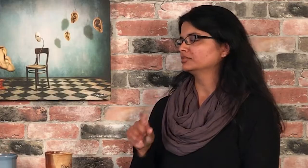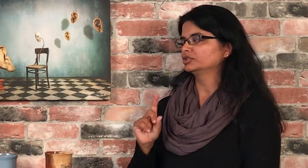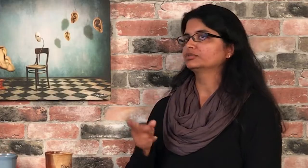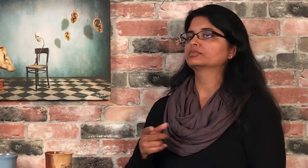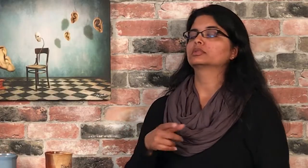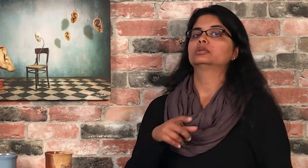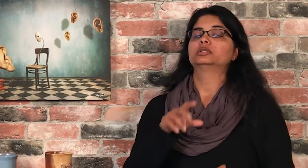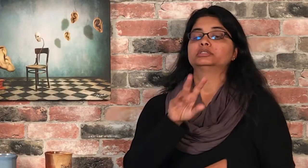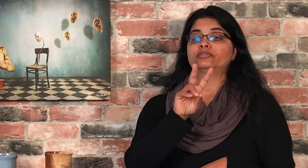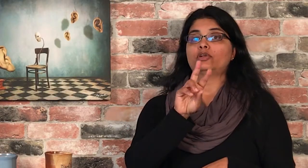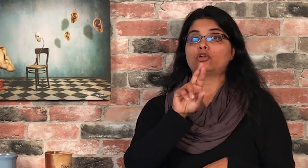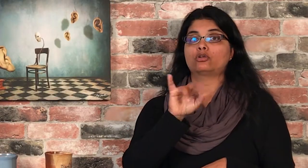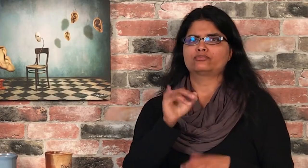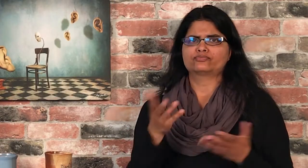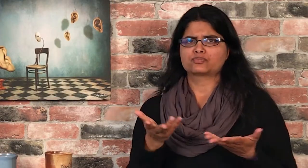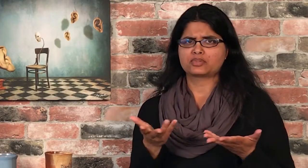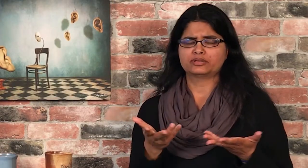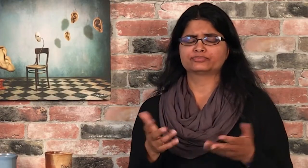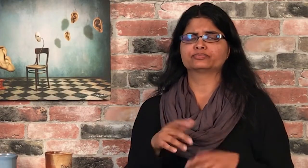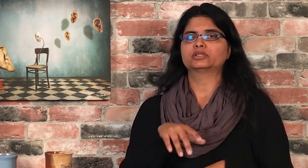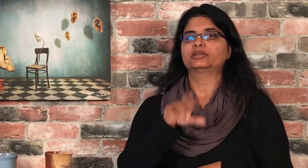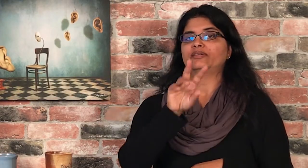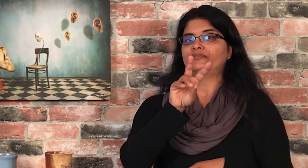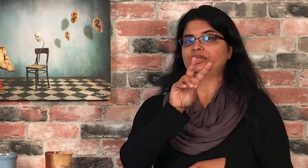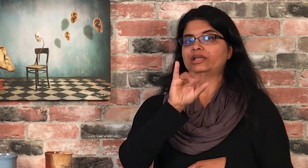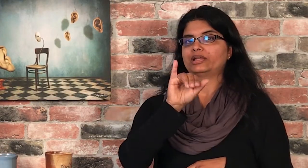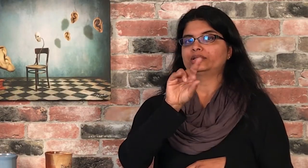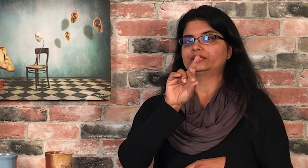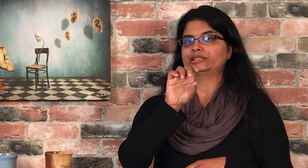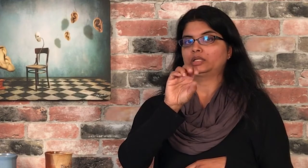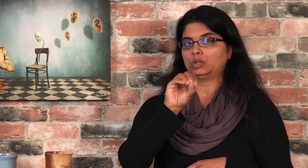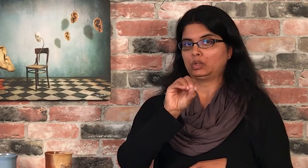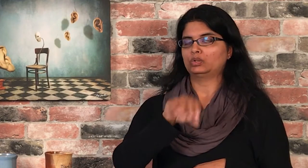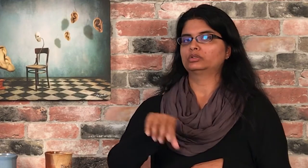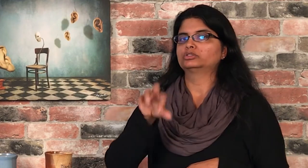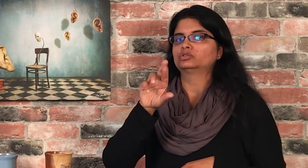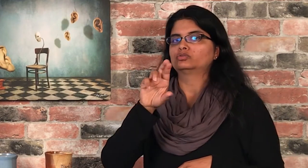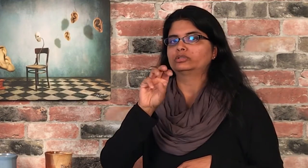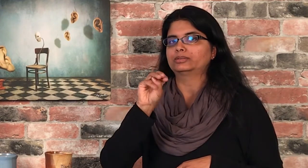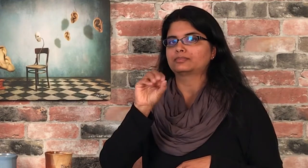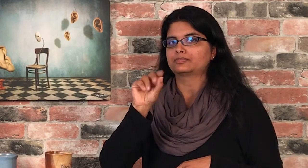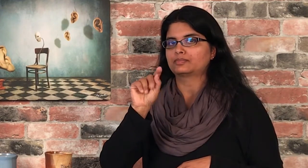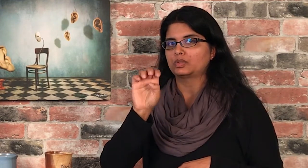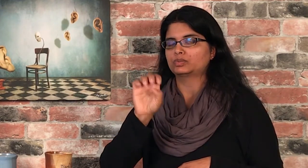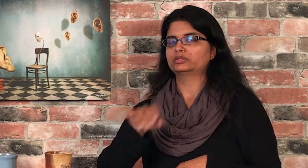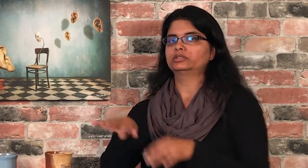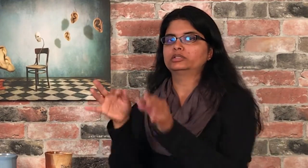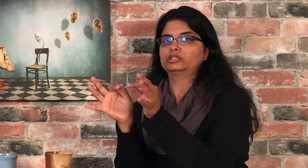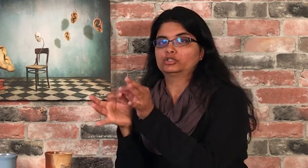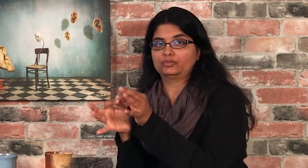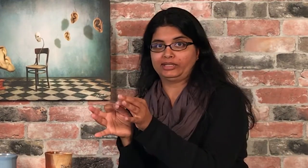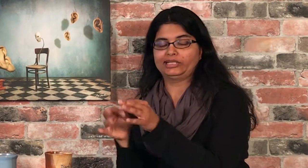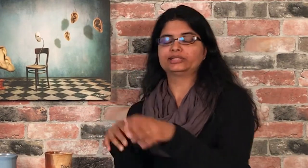Fatima: Sure. VRI is Video Remote Interpreting.